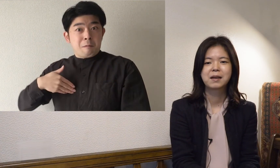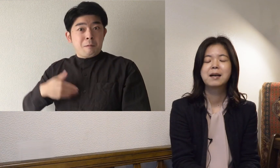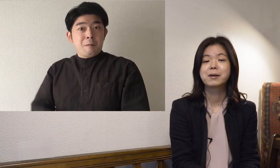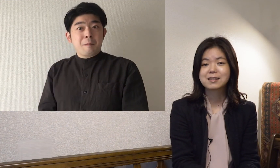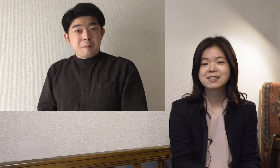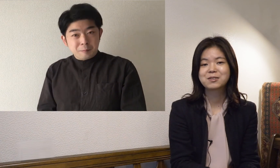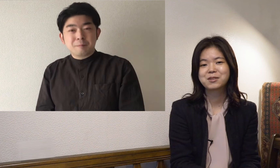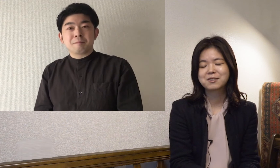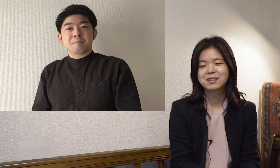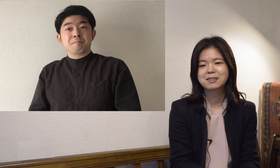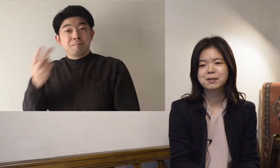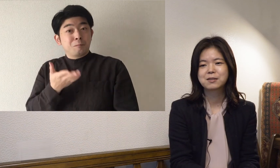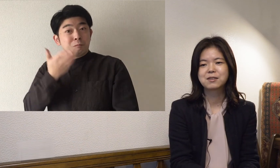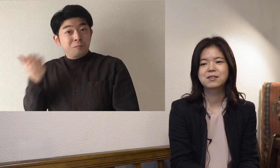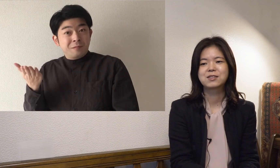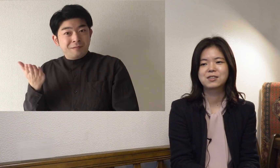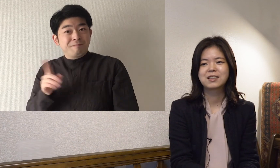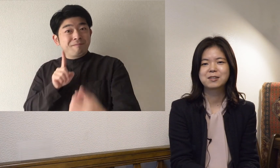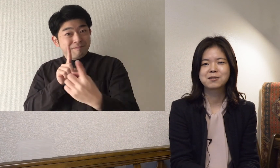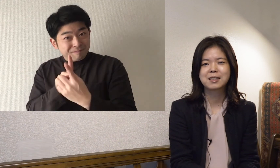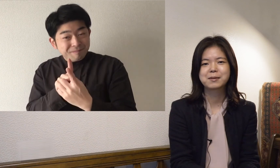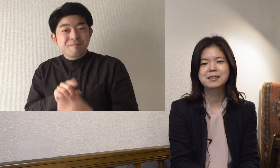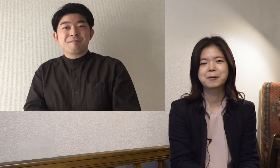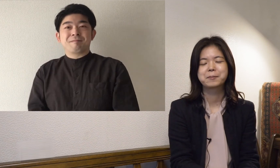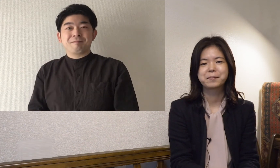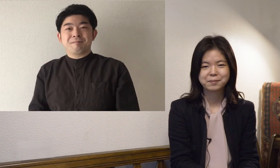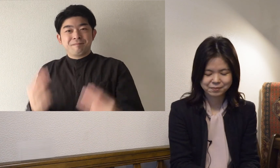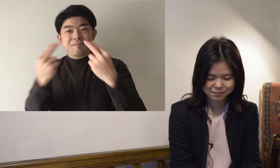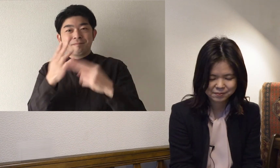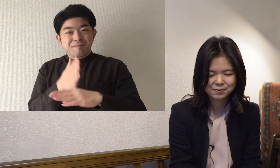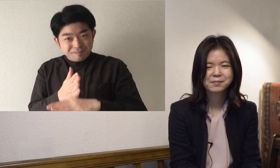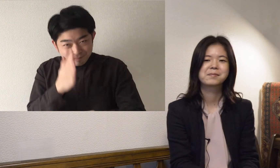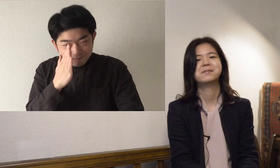Thank you for watching and see you in the next video!